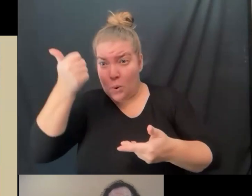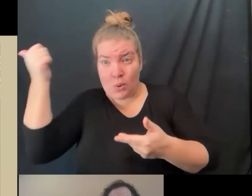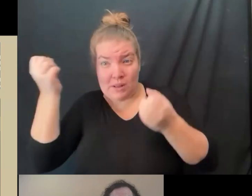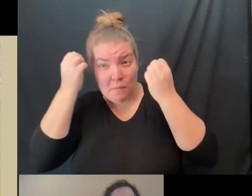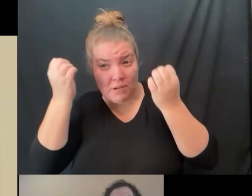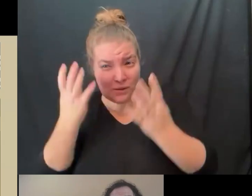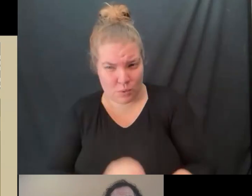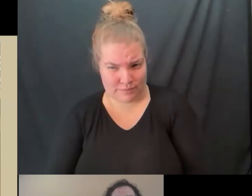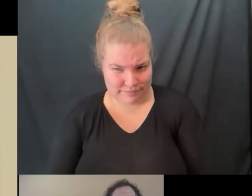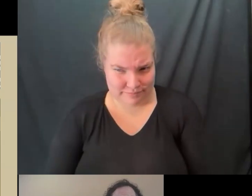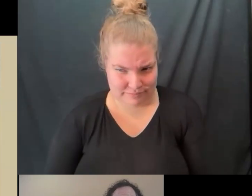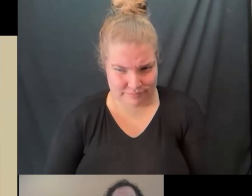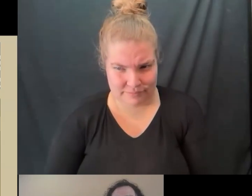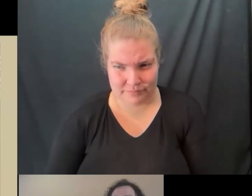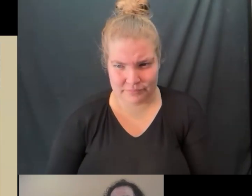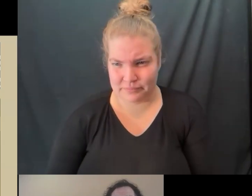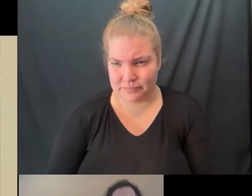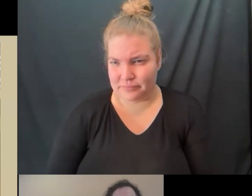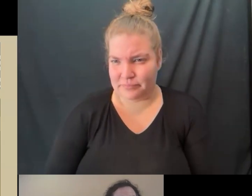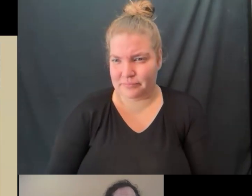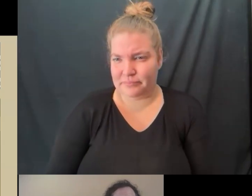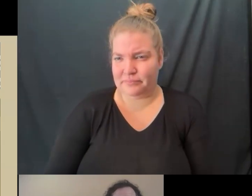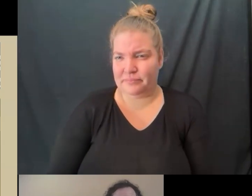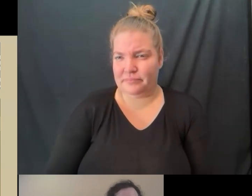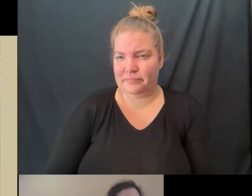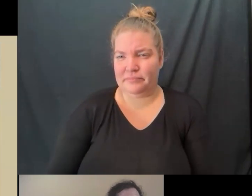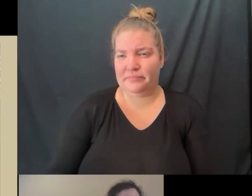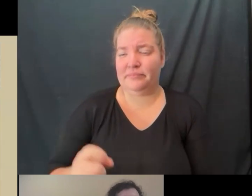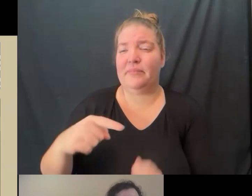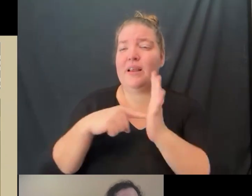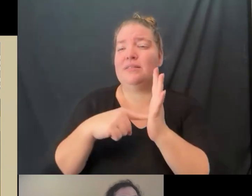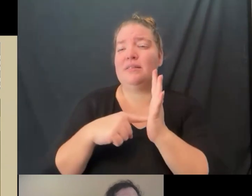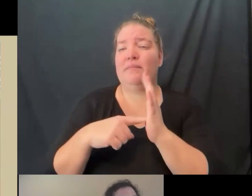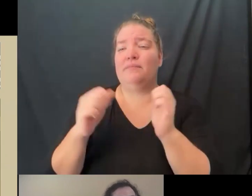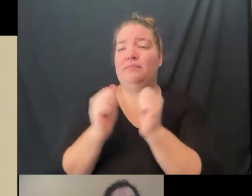resources we should add. And I already mentioned ESDC and the Canadian Human Rights